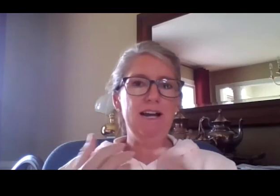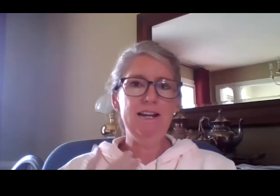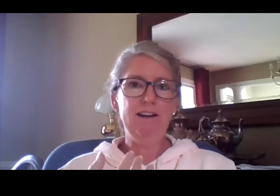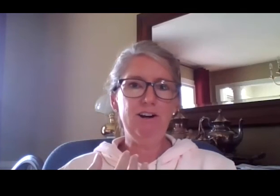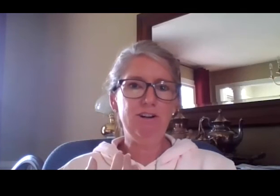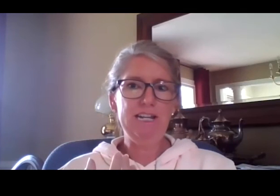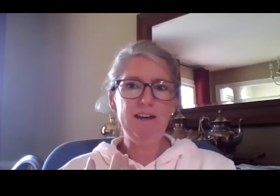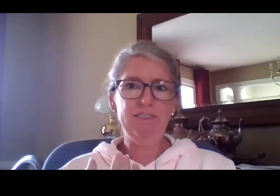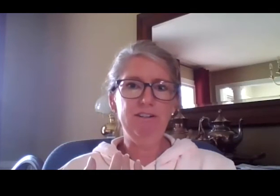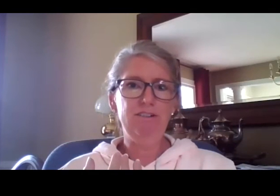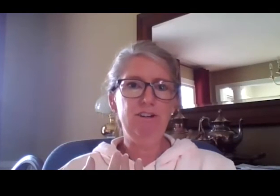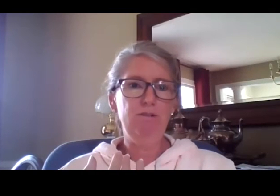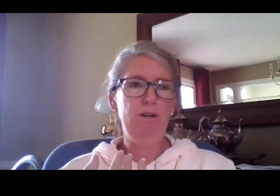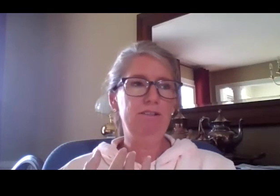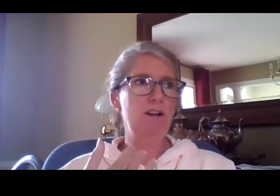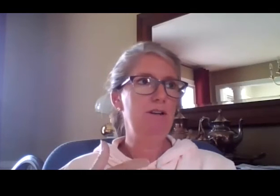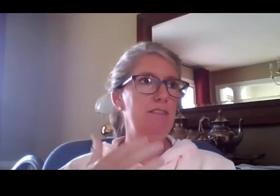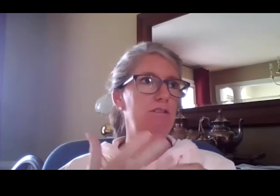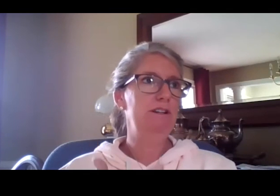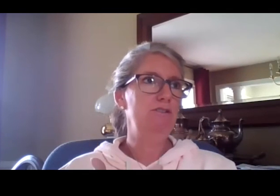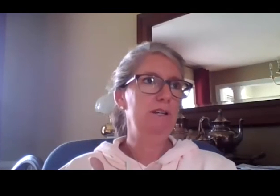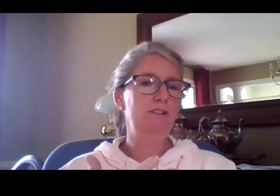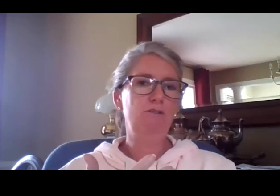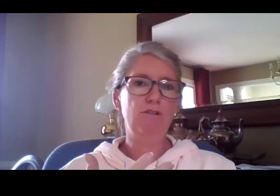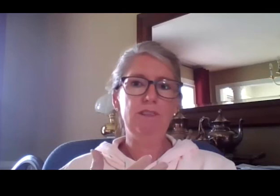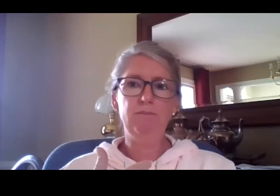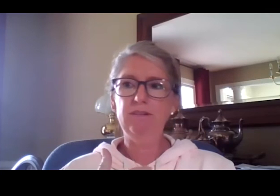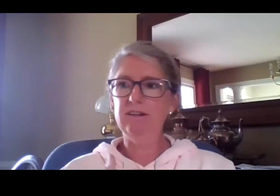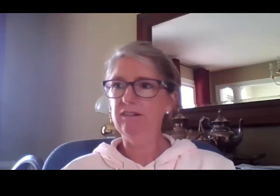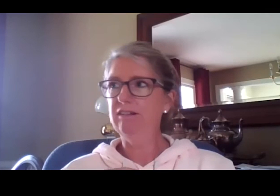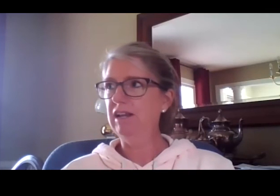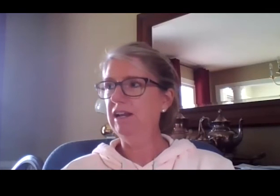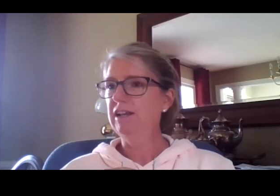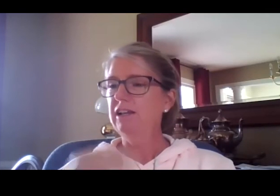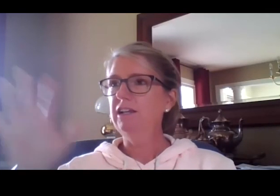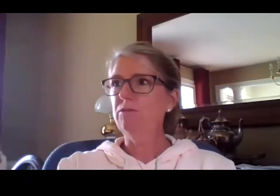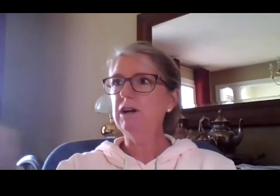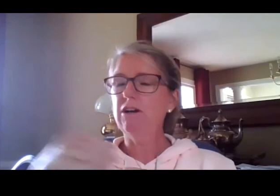not already out there. So it's going through and doing a tour with the business and saying, you know, why are